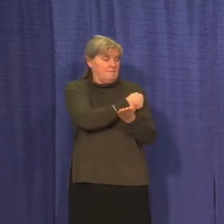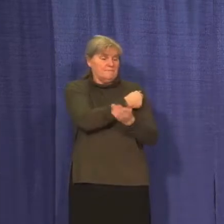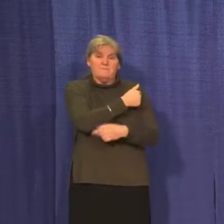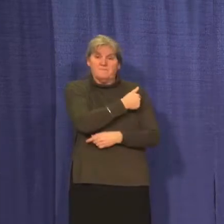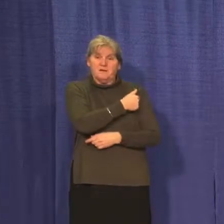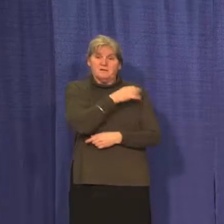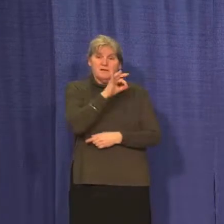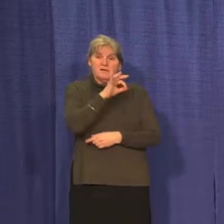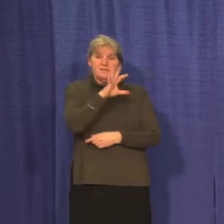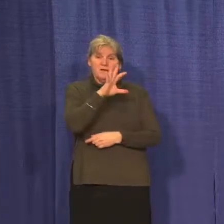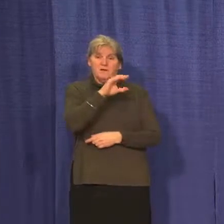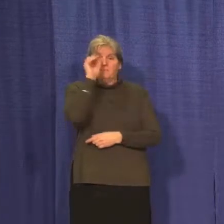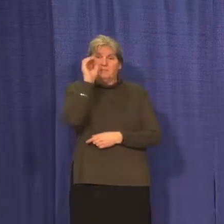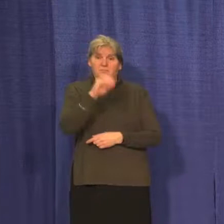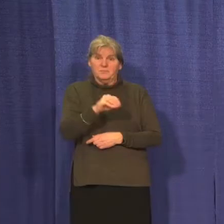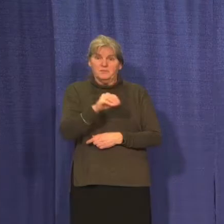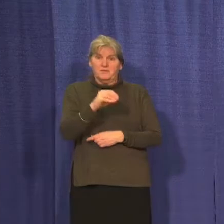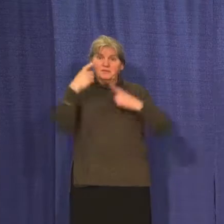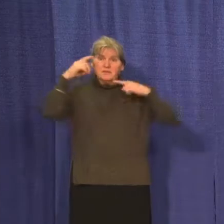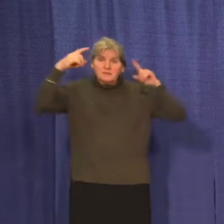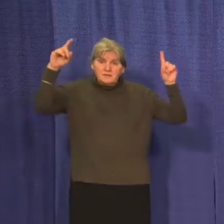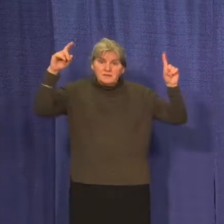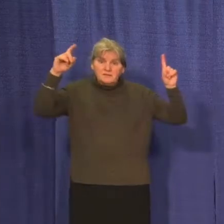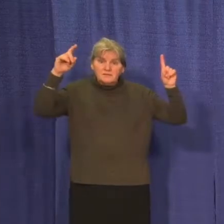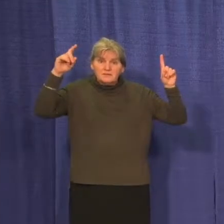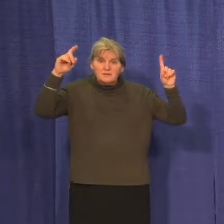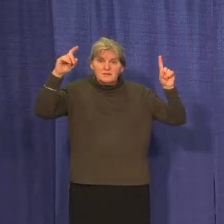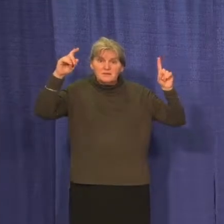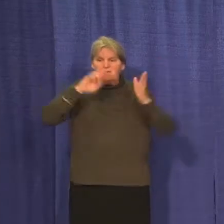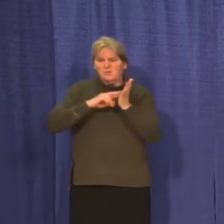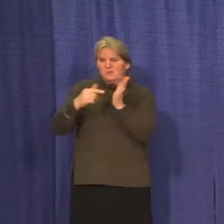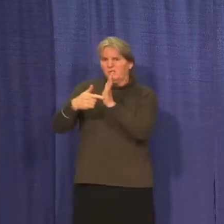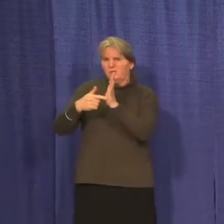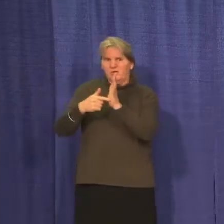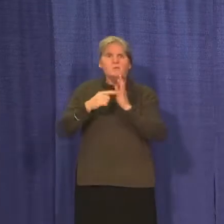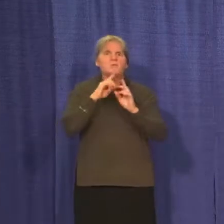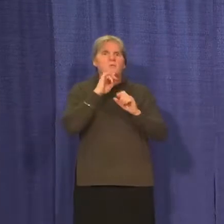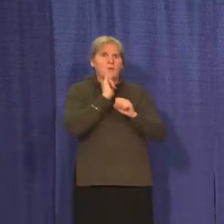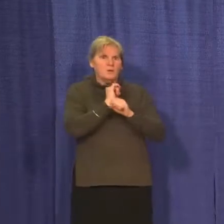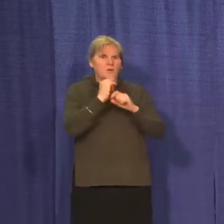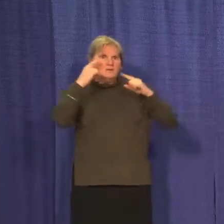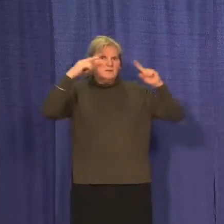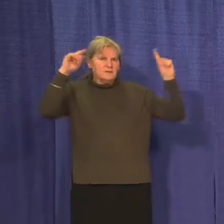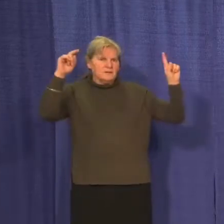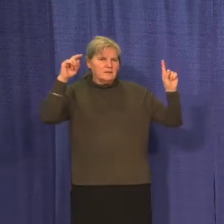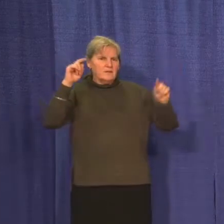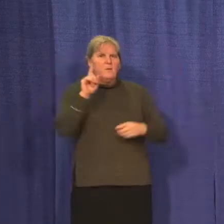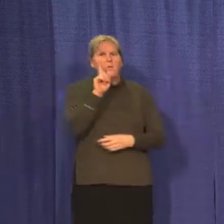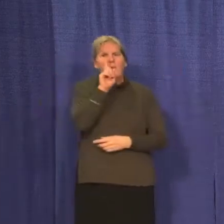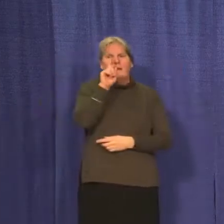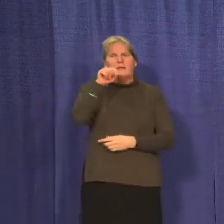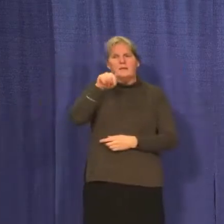vaccine is 95 percent effective as clinical trials have shown, that still means that one in 20